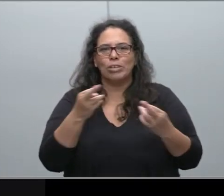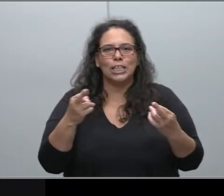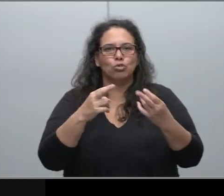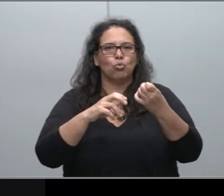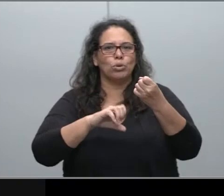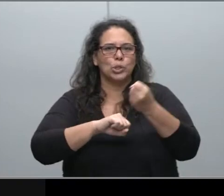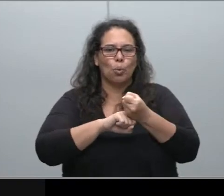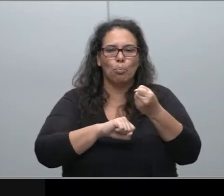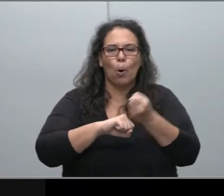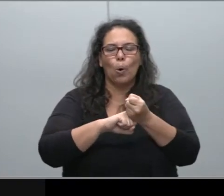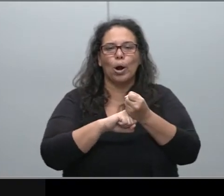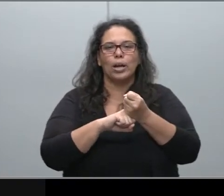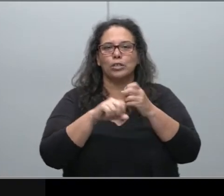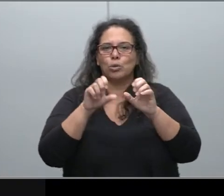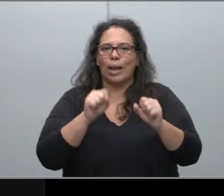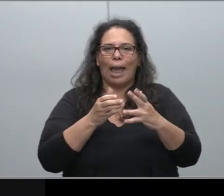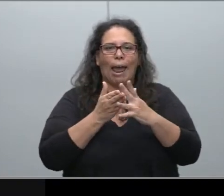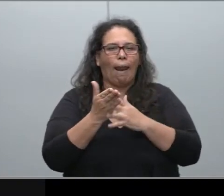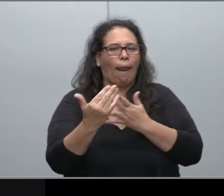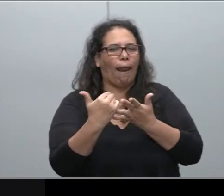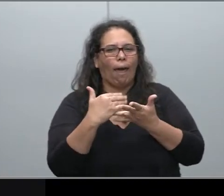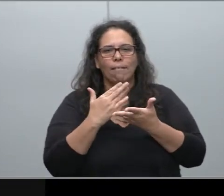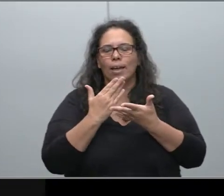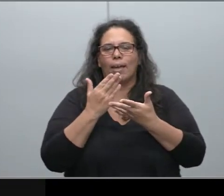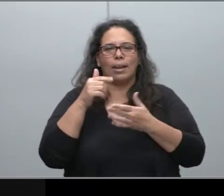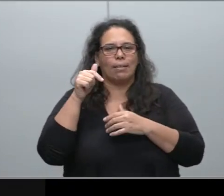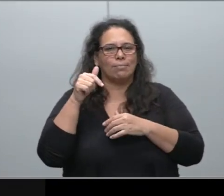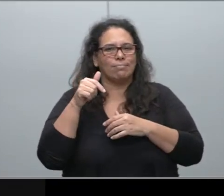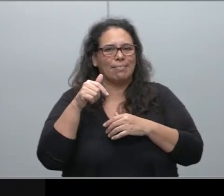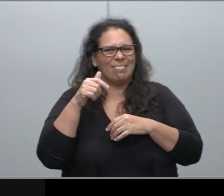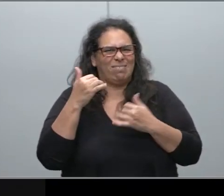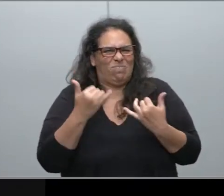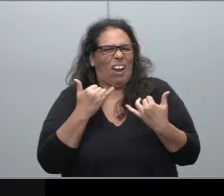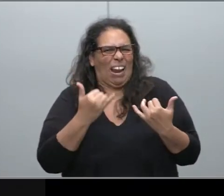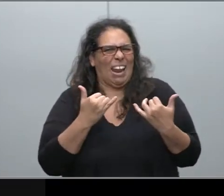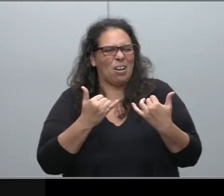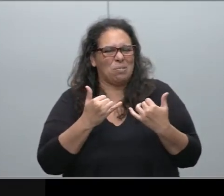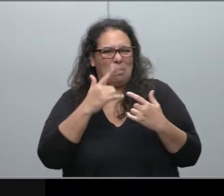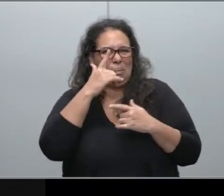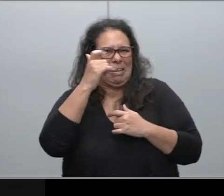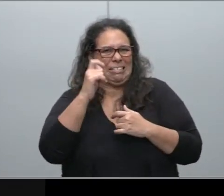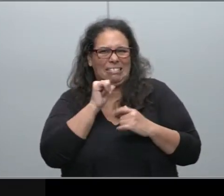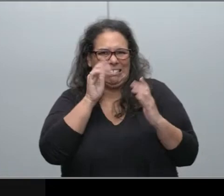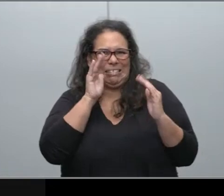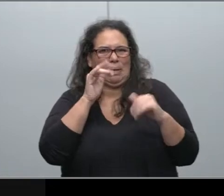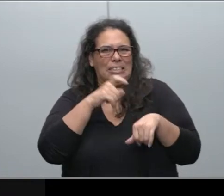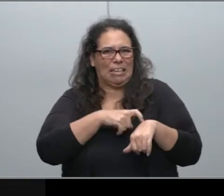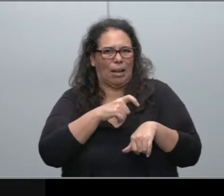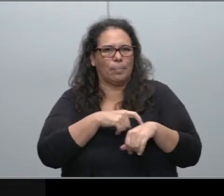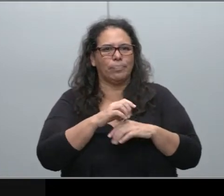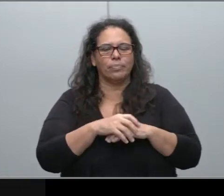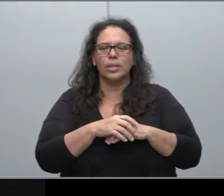And that's a challenge that will be addressed and it will be taken on so that we can make it right.